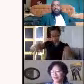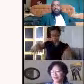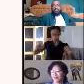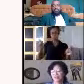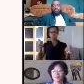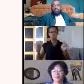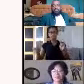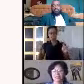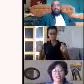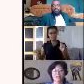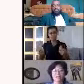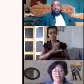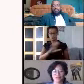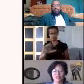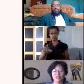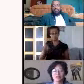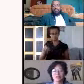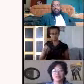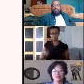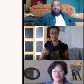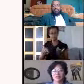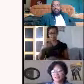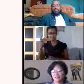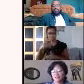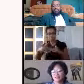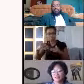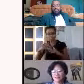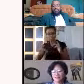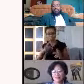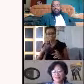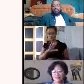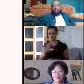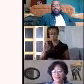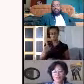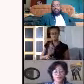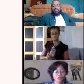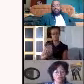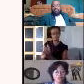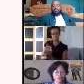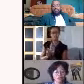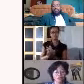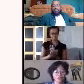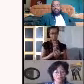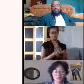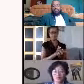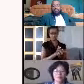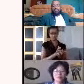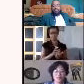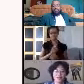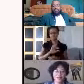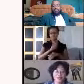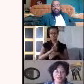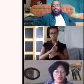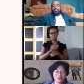needs directly and creating the, the structures or programs that they need as opposed to just